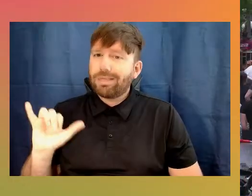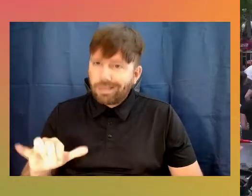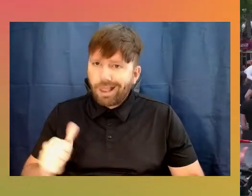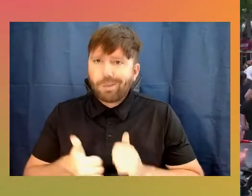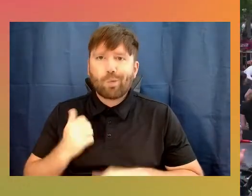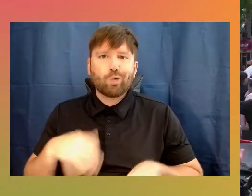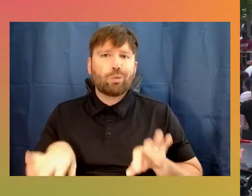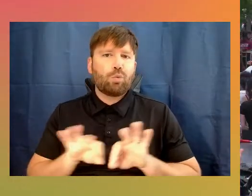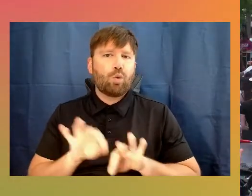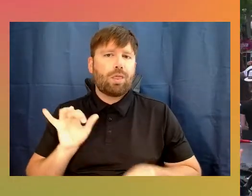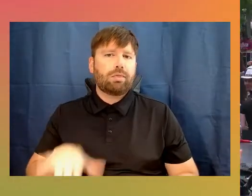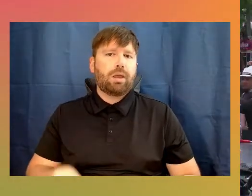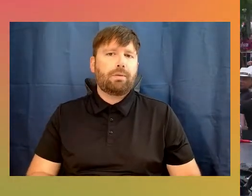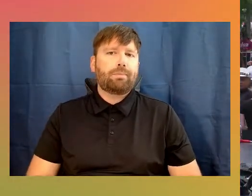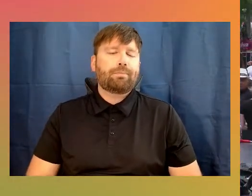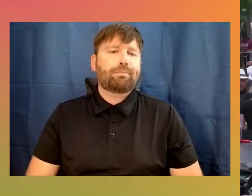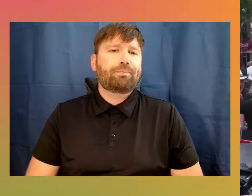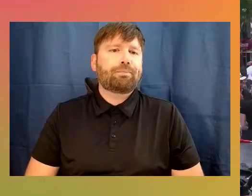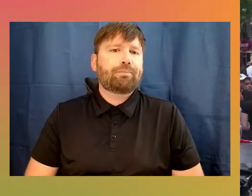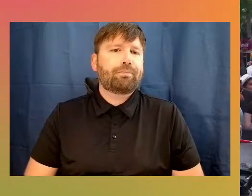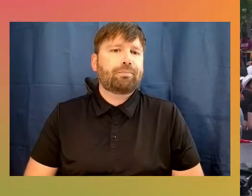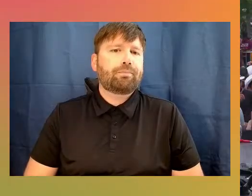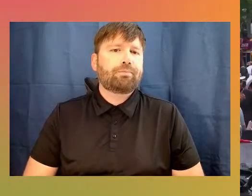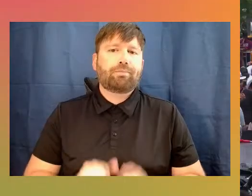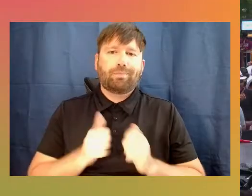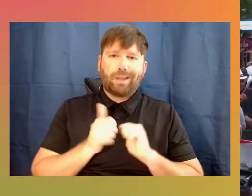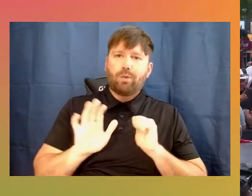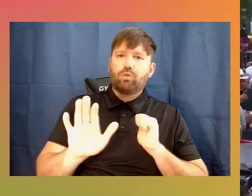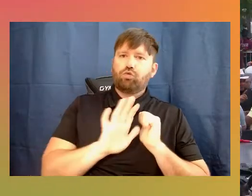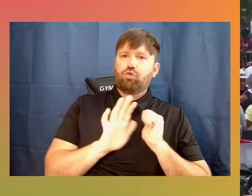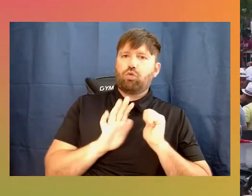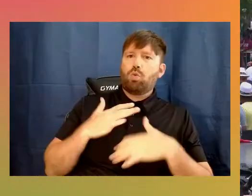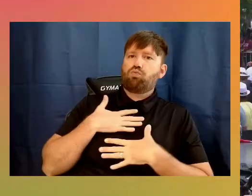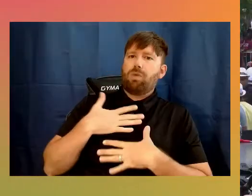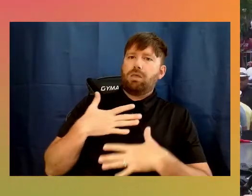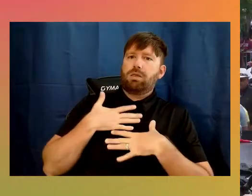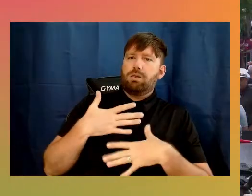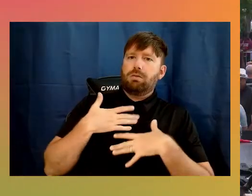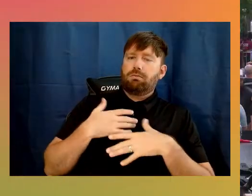HOW IS YOUR BREATH, THOUGH? THAT'S ACTUALLY WHAT I CARE